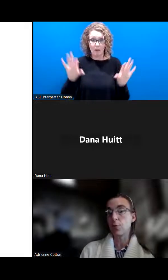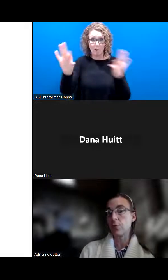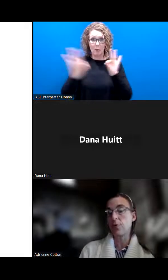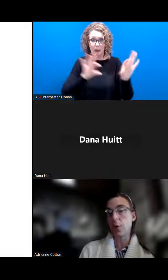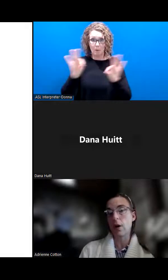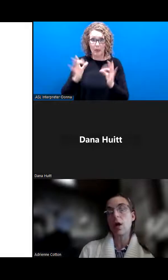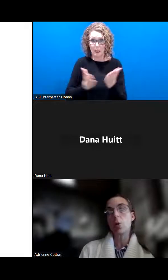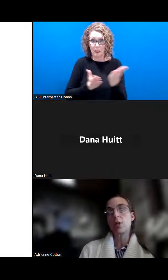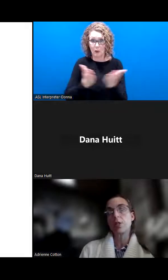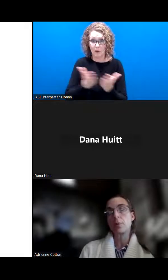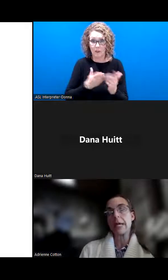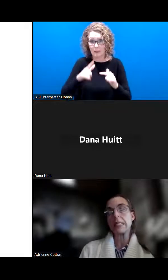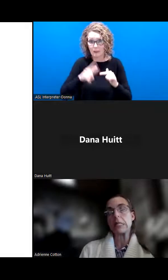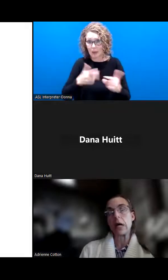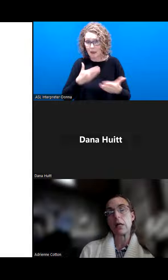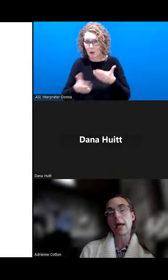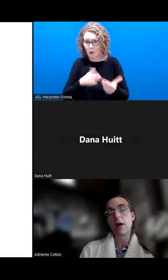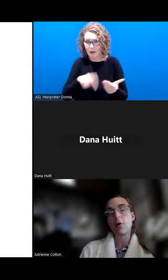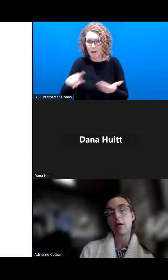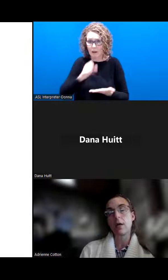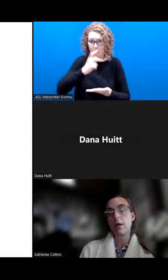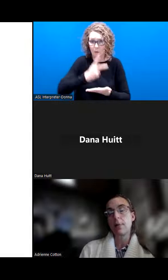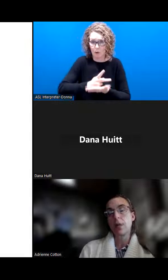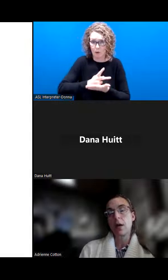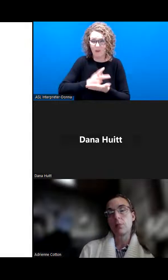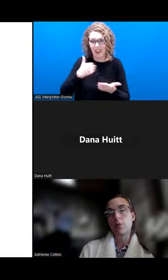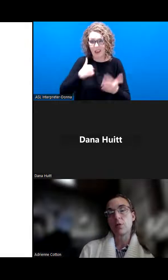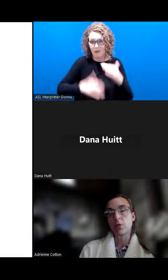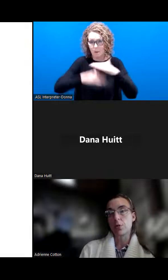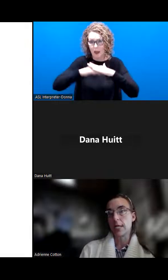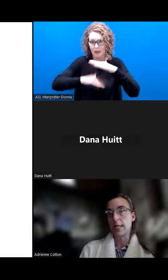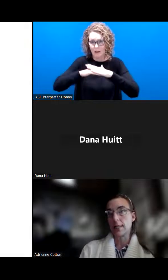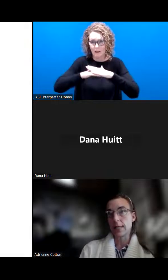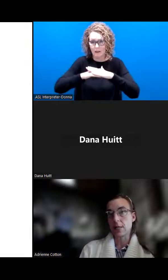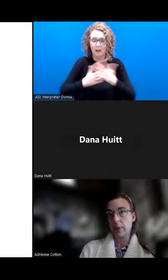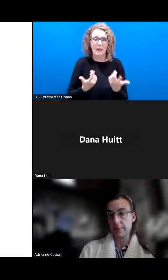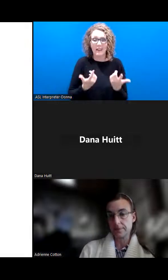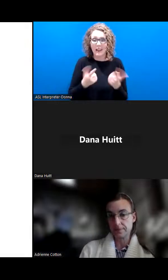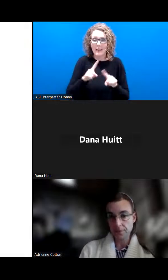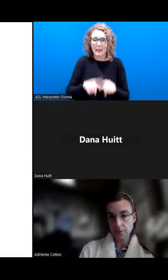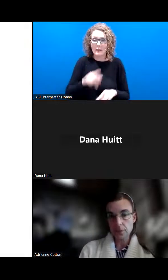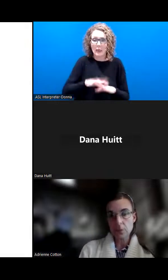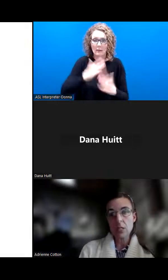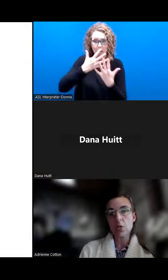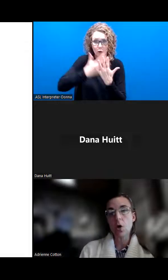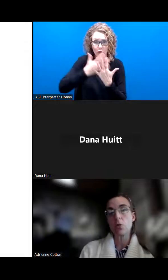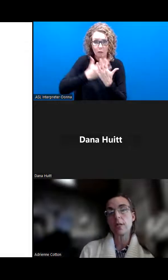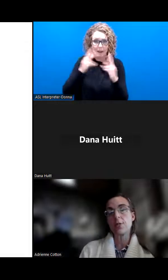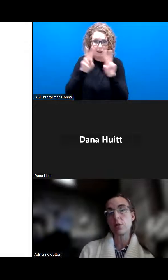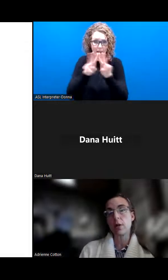, when the pandemic first began, Washington state rolled out this massive we'll pay for your PPE